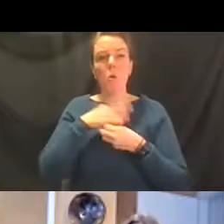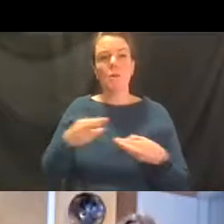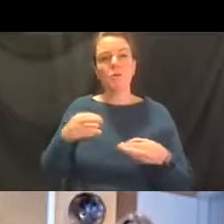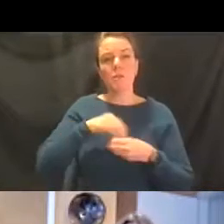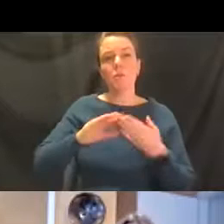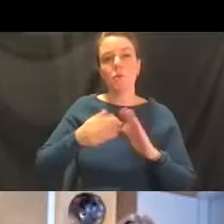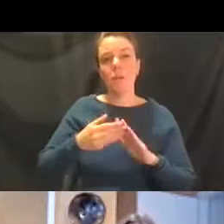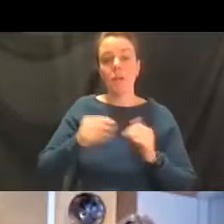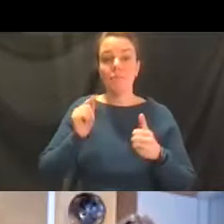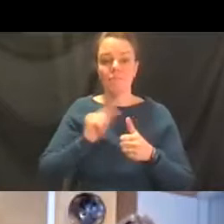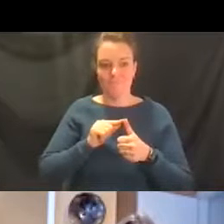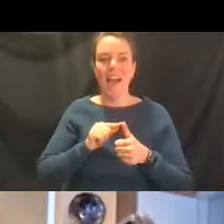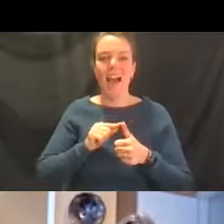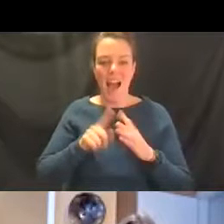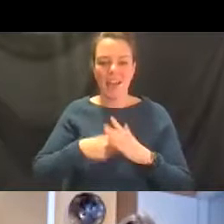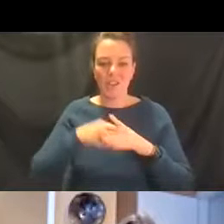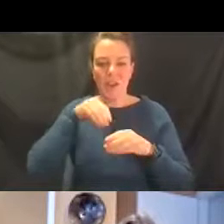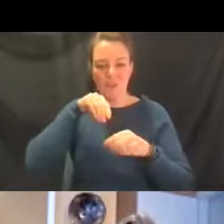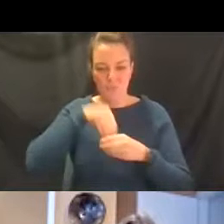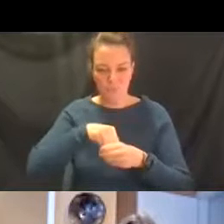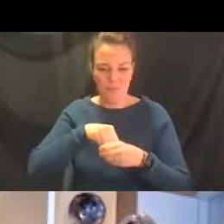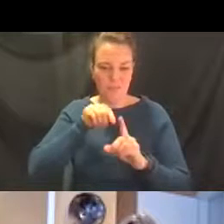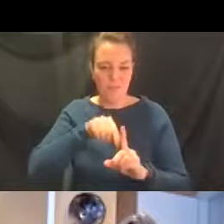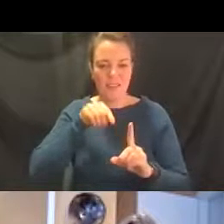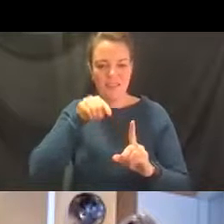start with the institute even though it's not on the slide and I'll come to it in a minute.